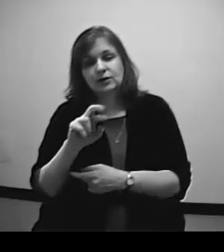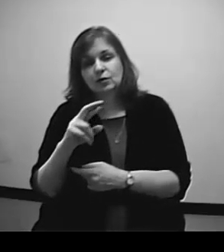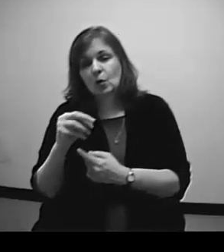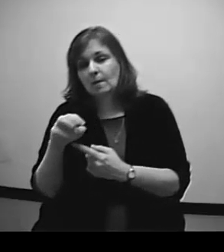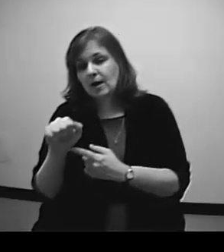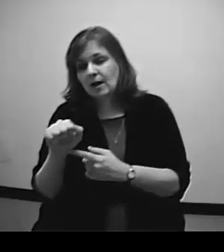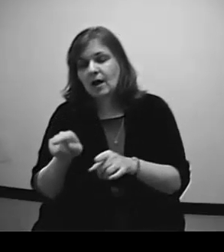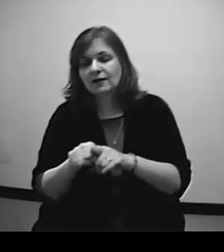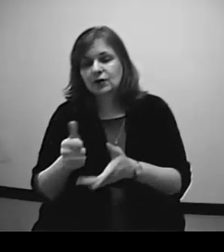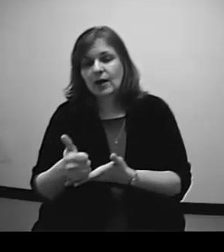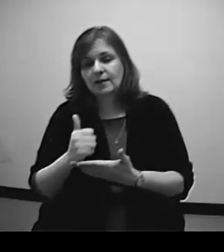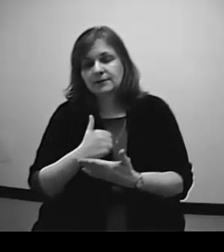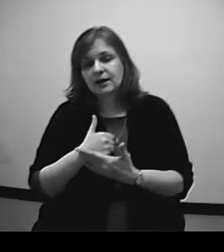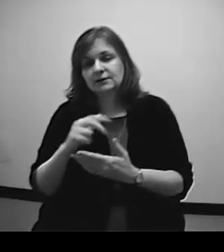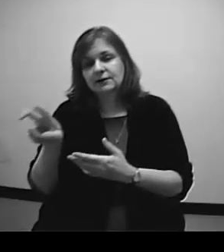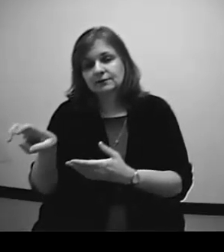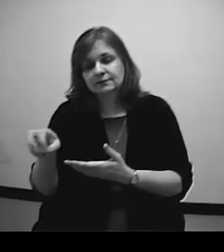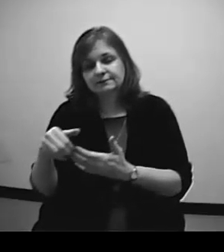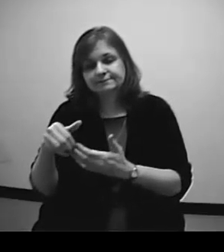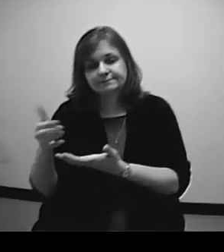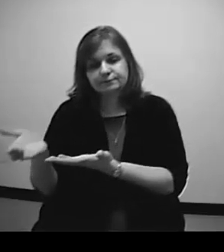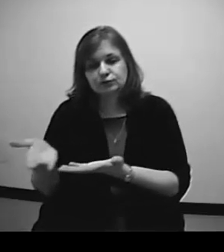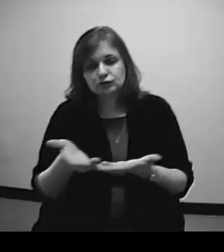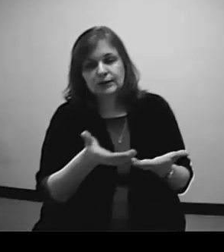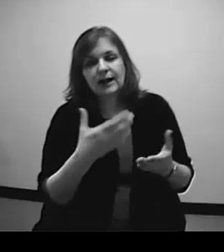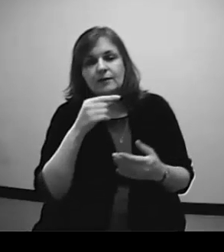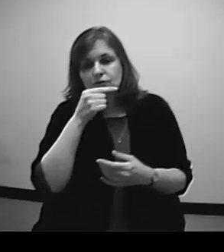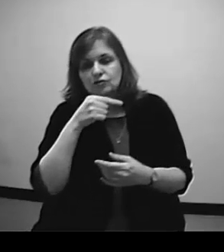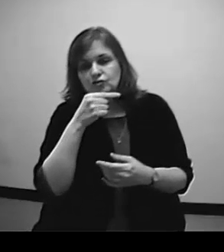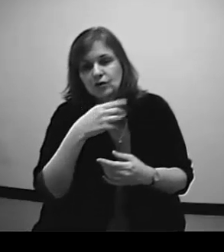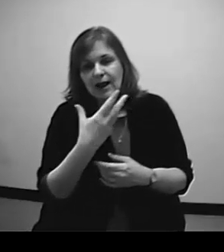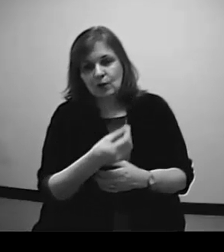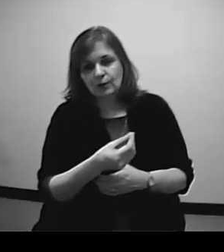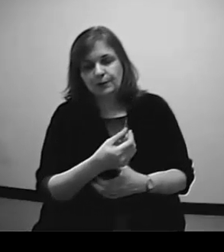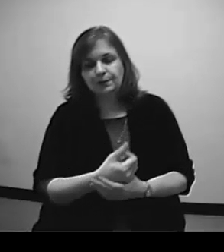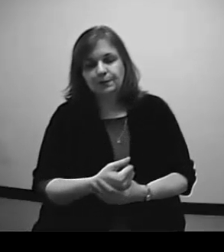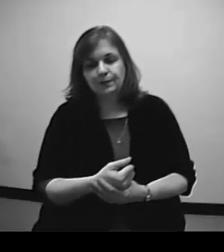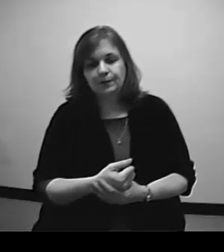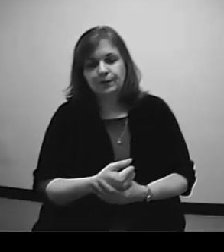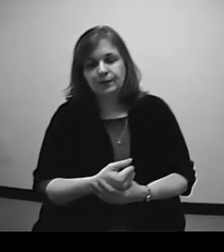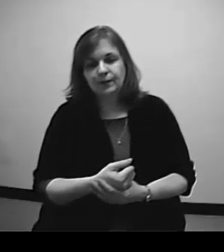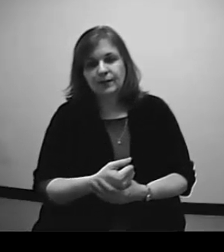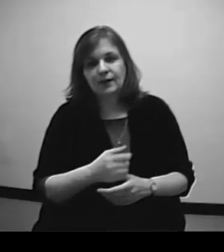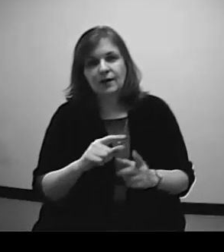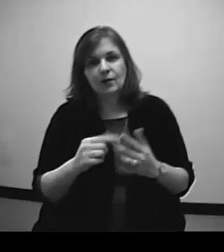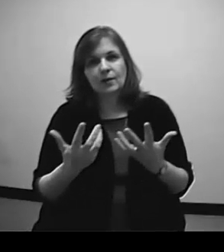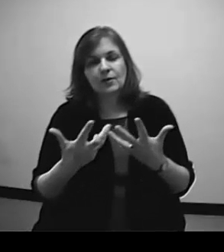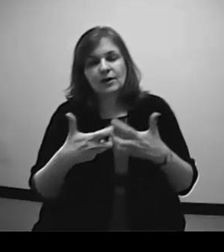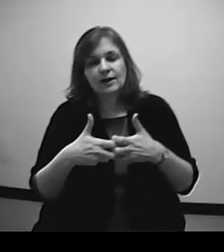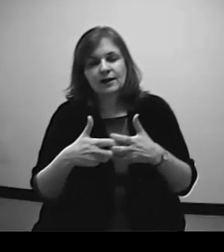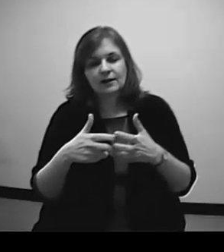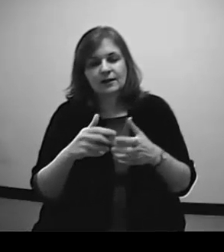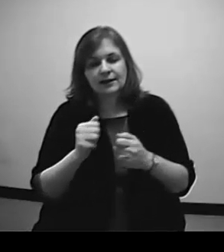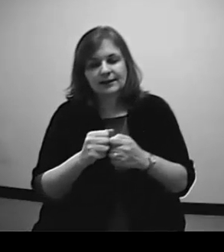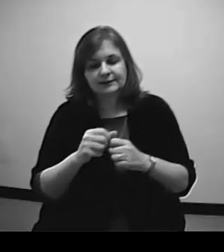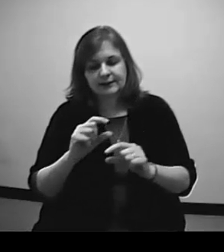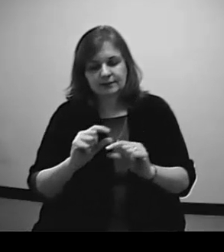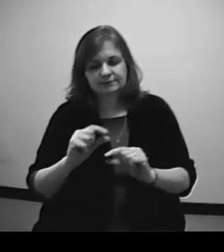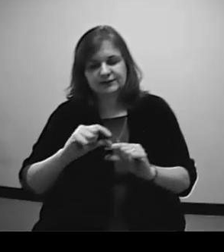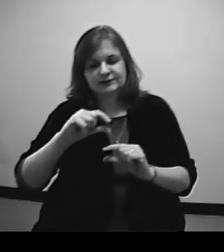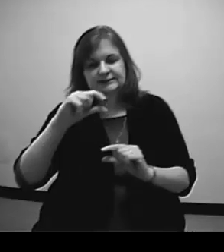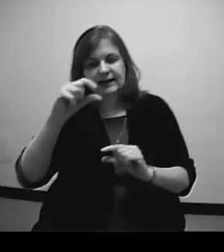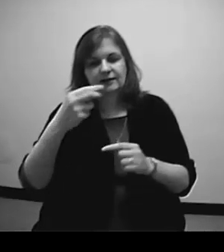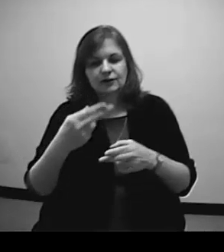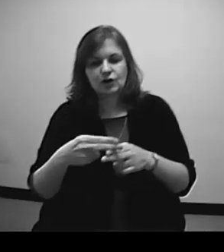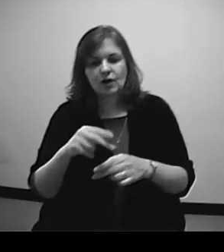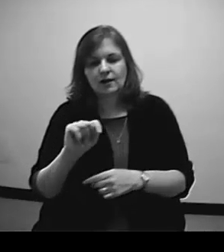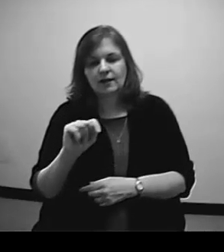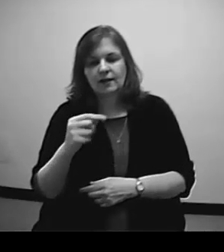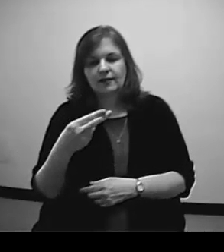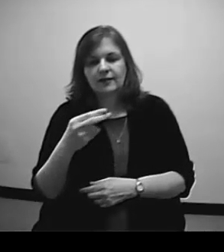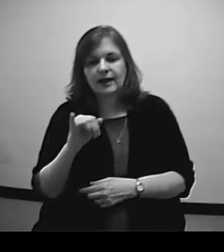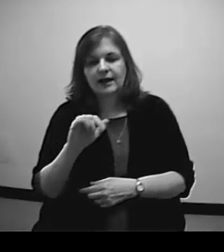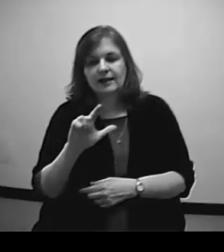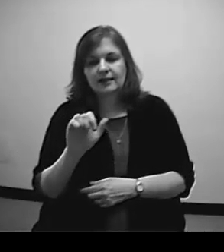sugars when we are done. When we put all this together we actually put them into stacks called thylakoids